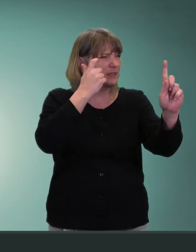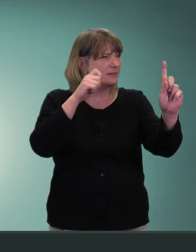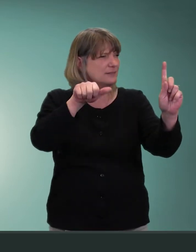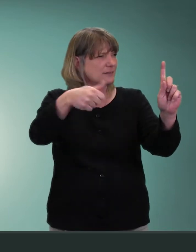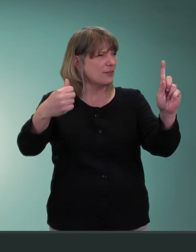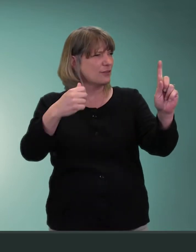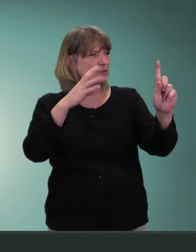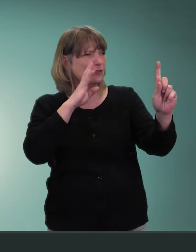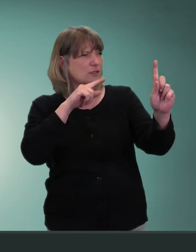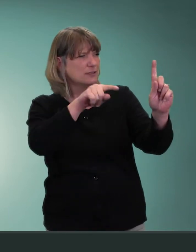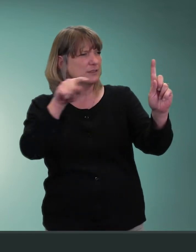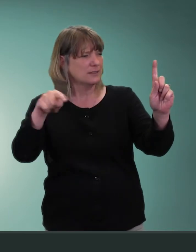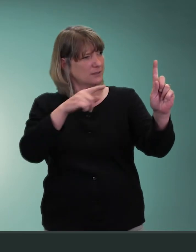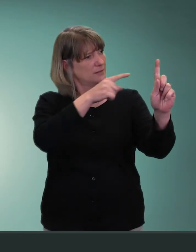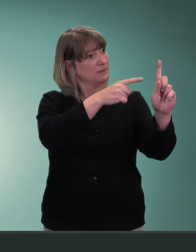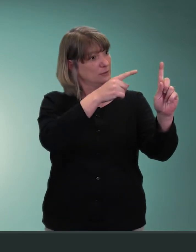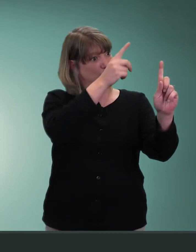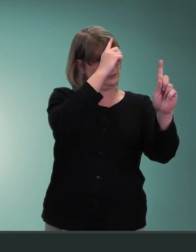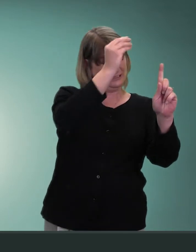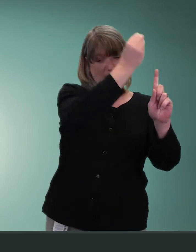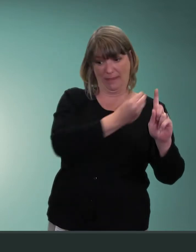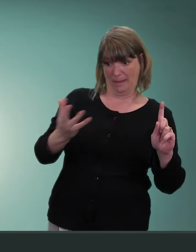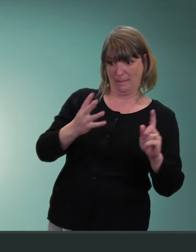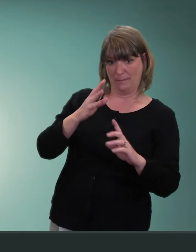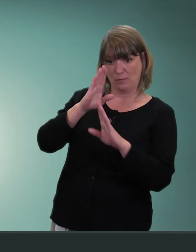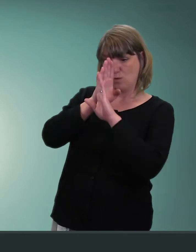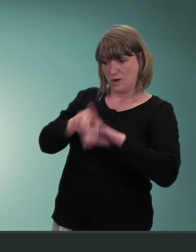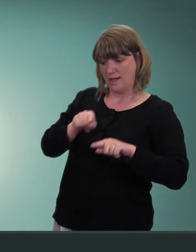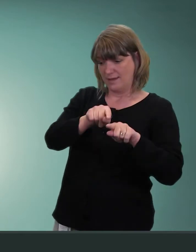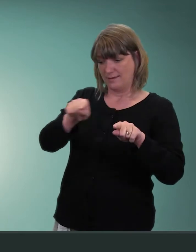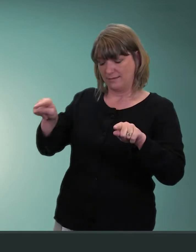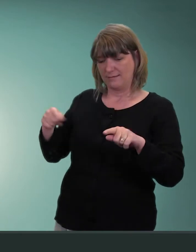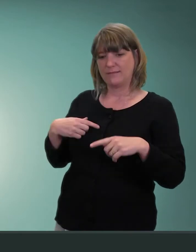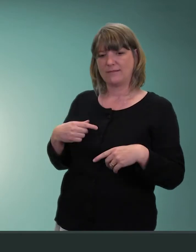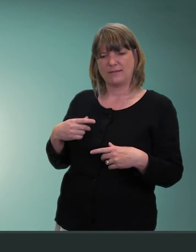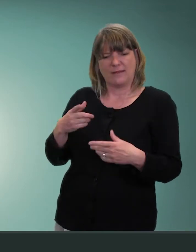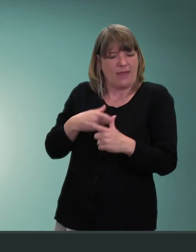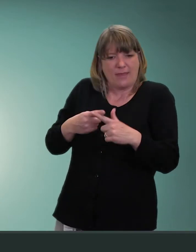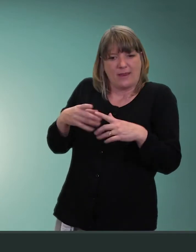are talking, to tell them to be quiet and maybe explain